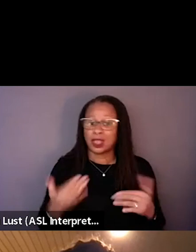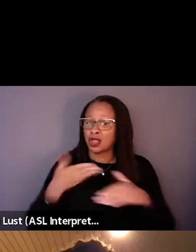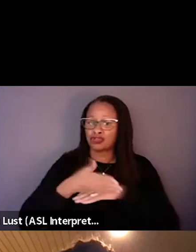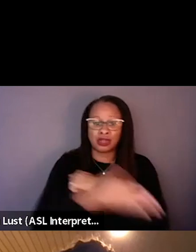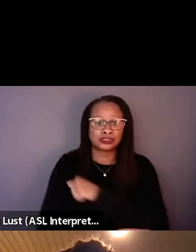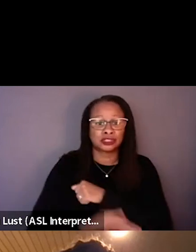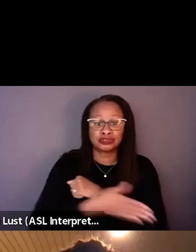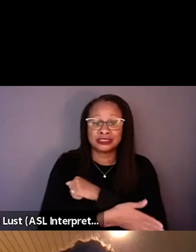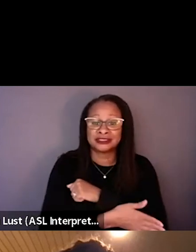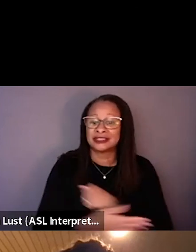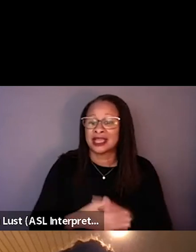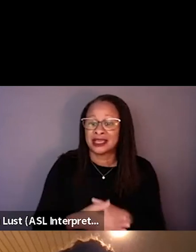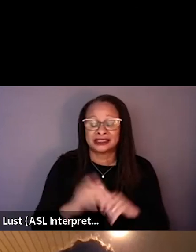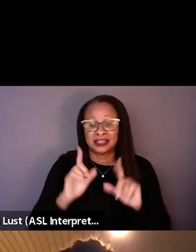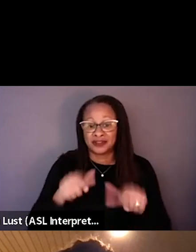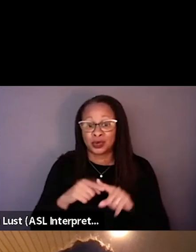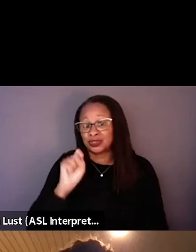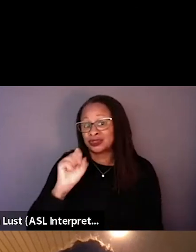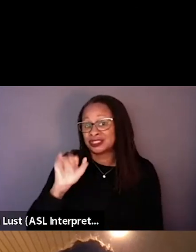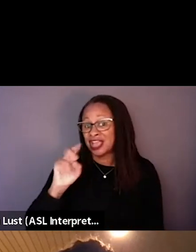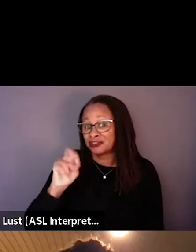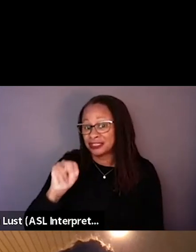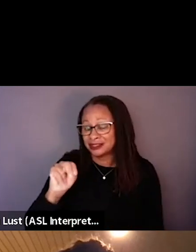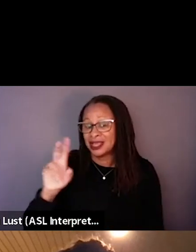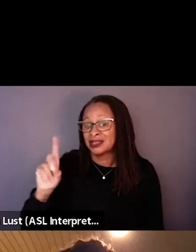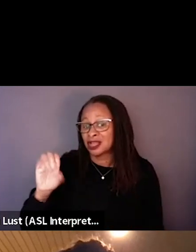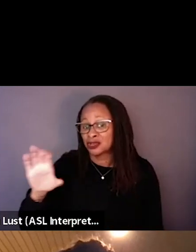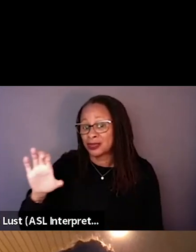So if you just go to sirensdocumentary.com or Oscilloscope's